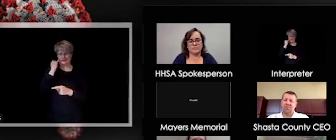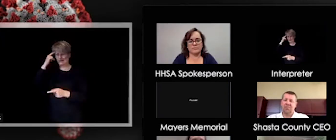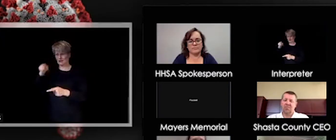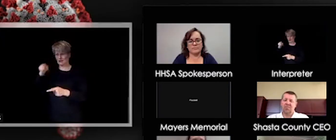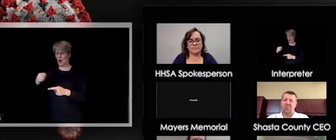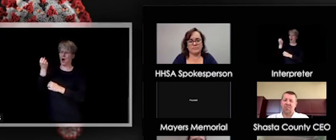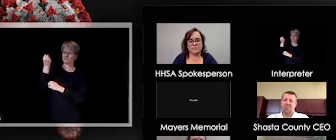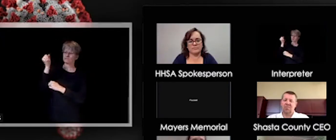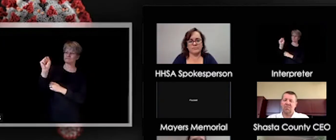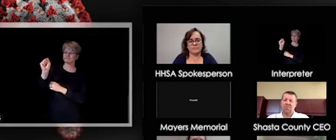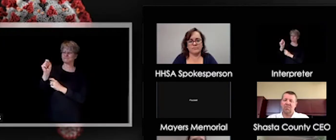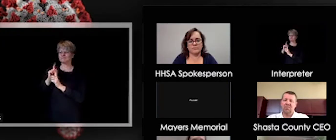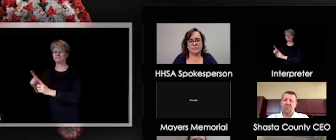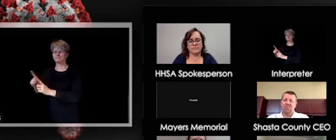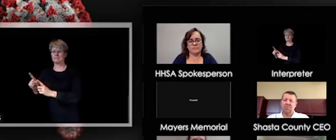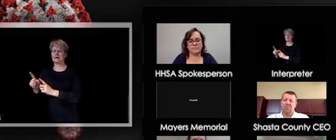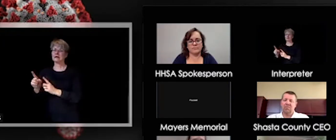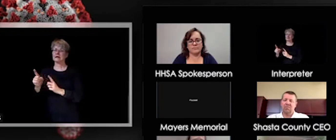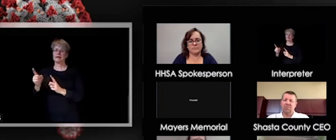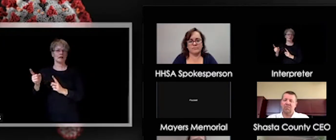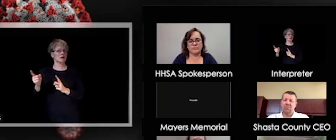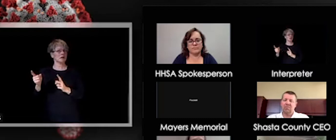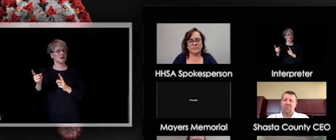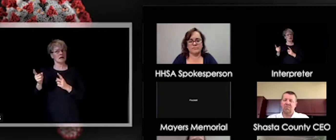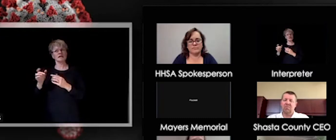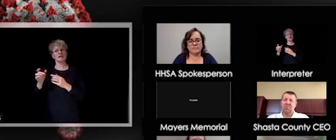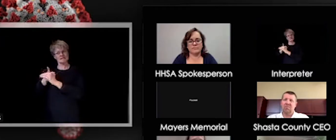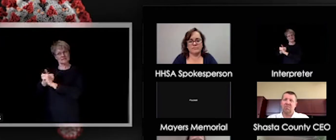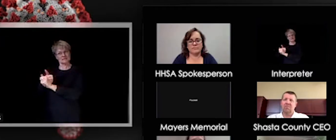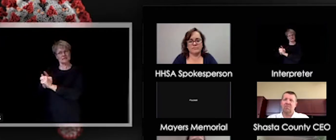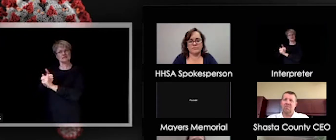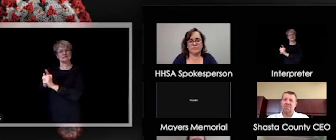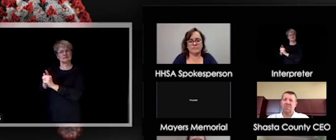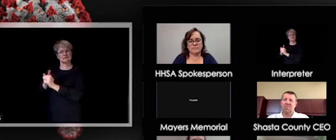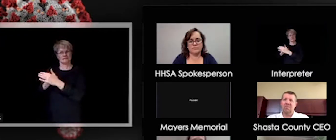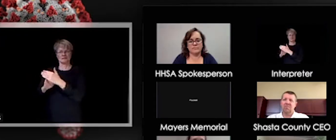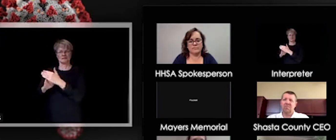but at a minimum you want to avoid contact with people who are at high risk for getting